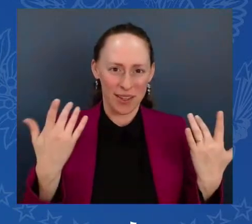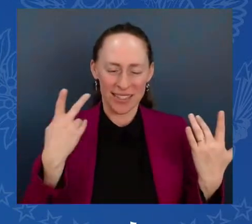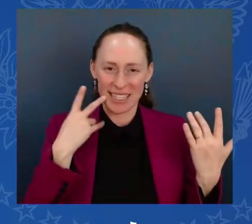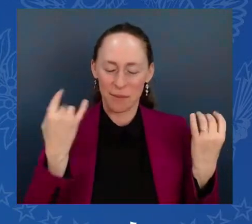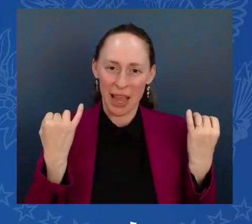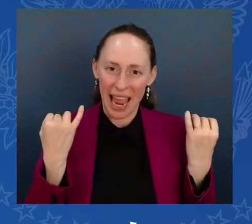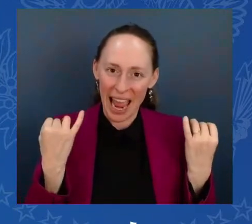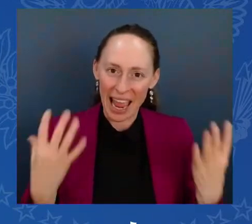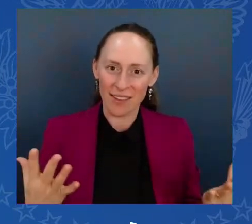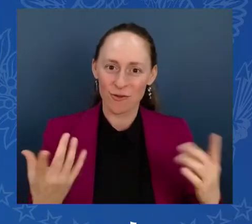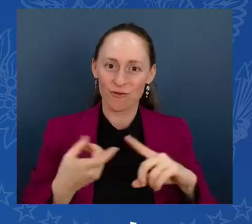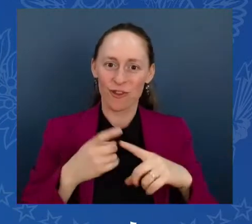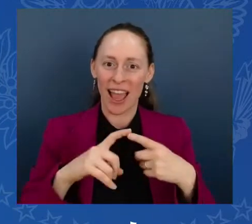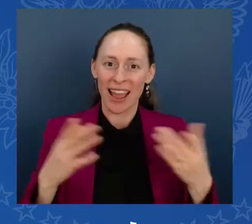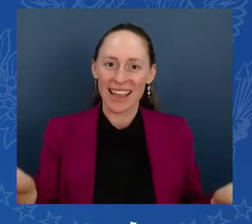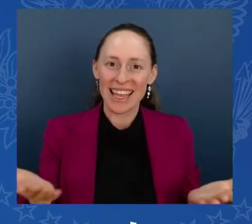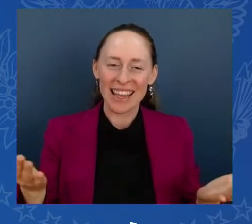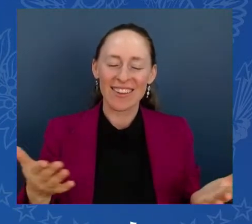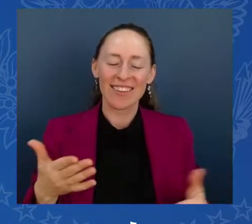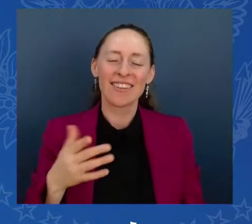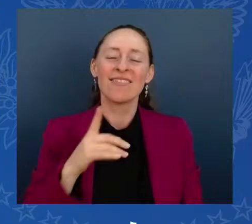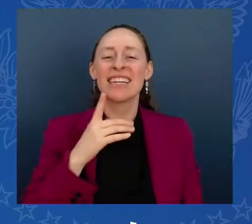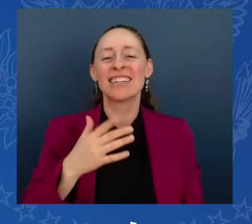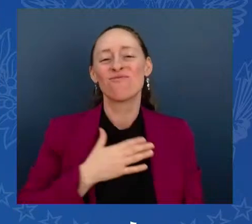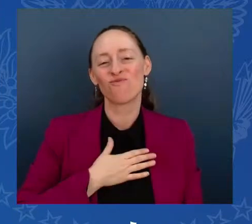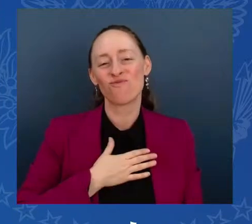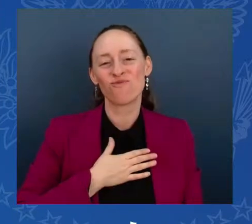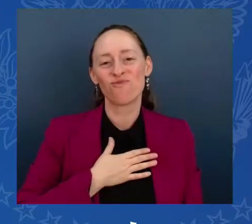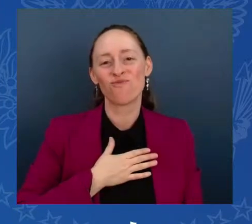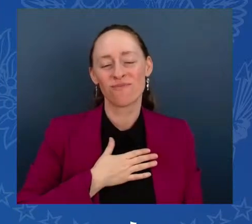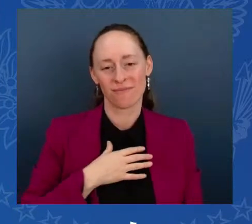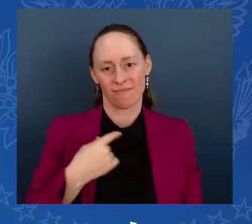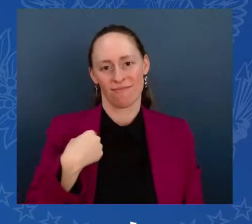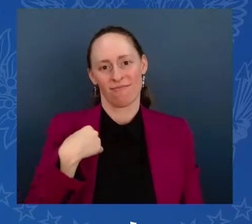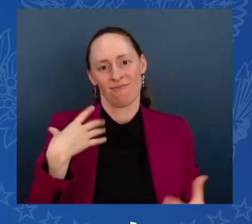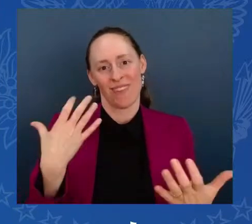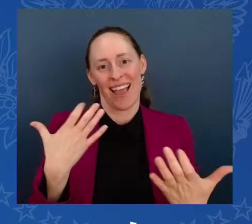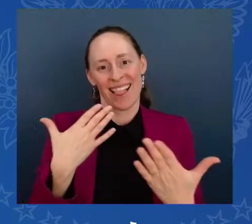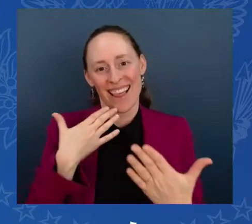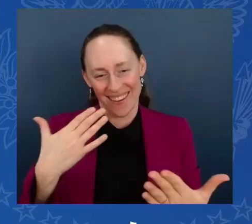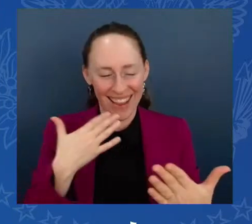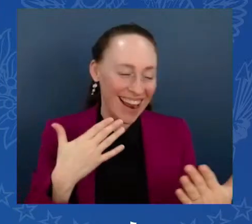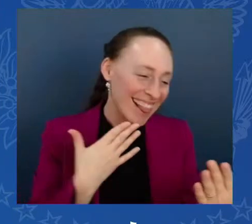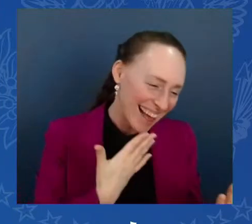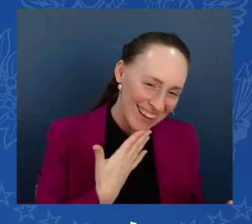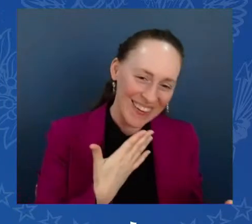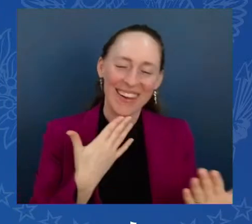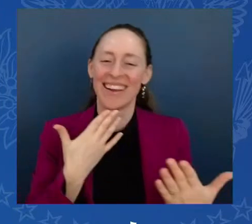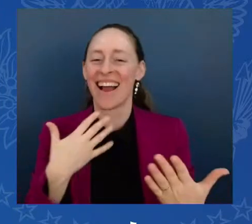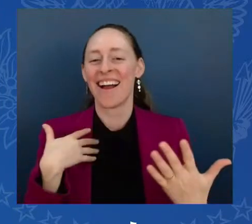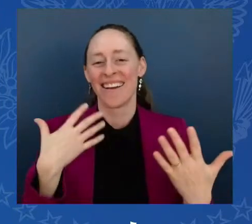And I'd -- I want to thank -- Audience Member: The Vice President: Thank you. Thank you. And w- -- Audience Member: The Vice President: Let's please thank --